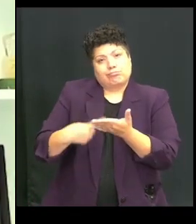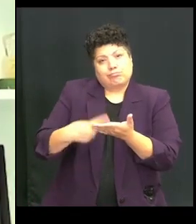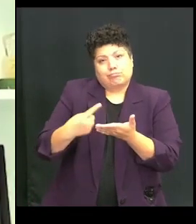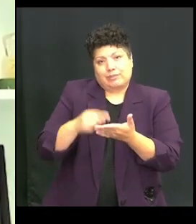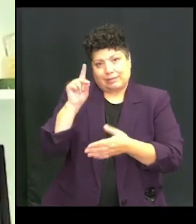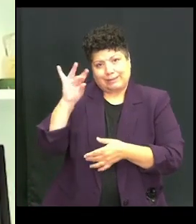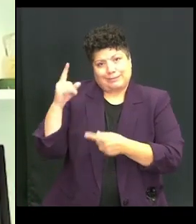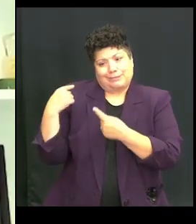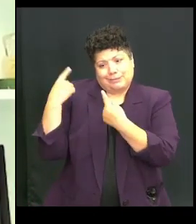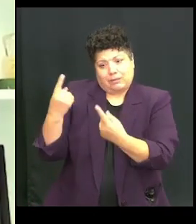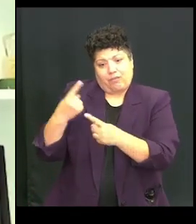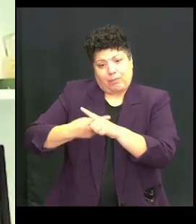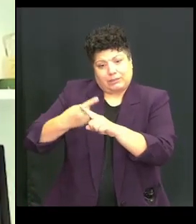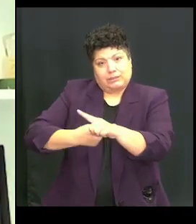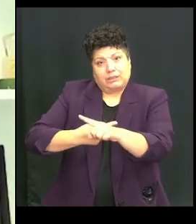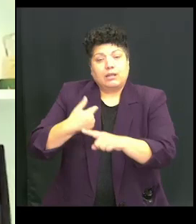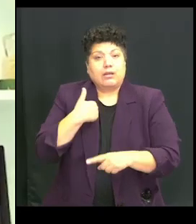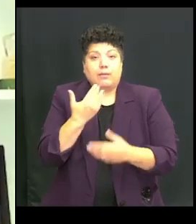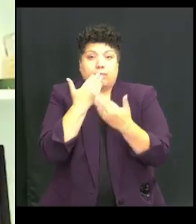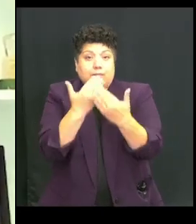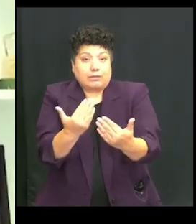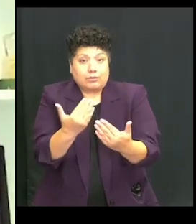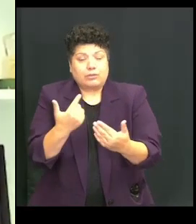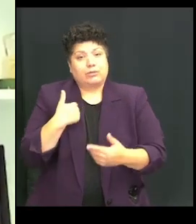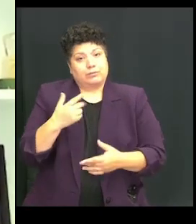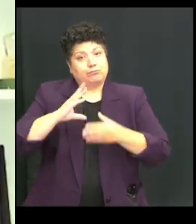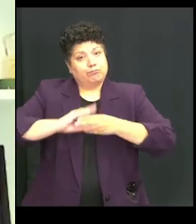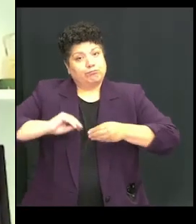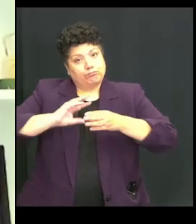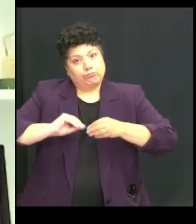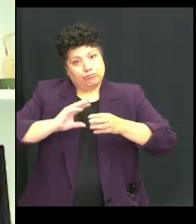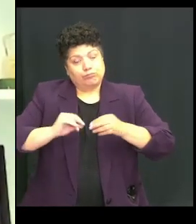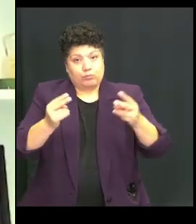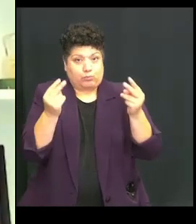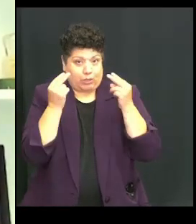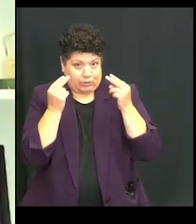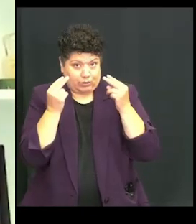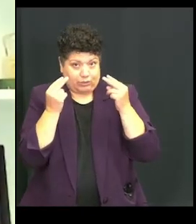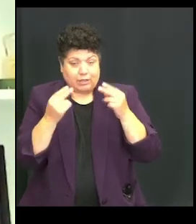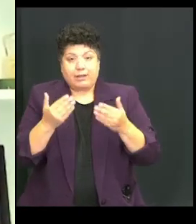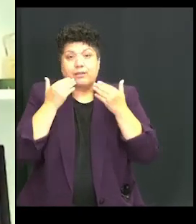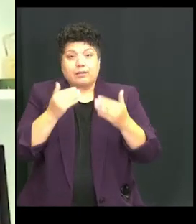So thank you once again for allowing us to be a part of your day and for all of our participants,